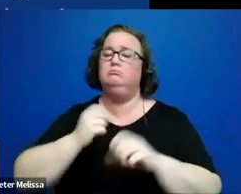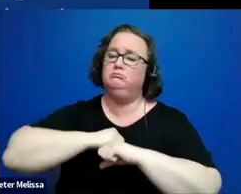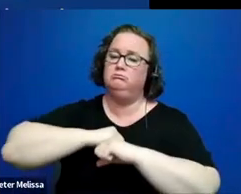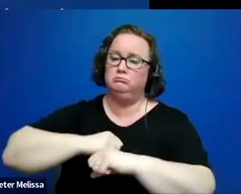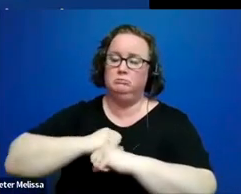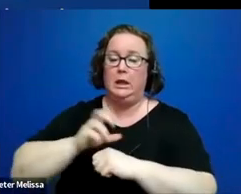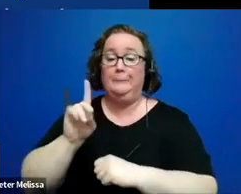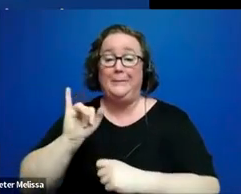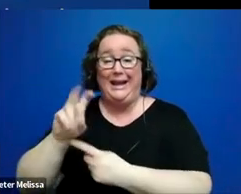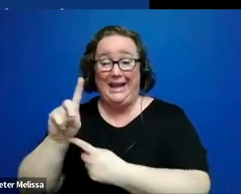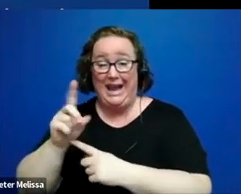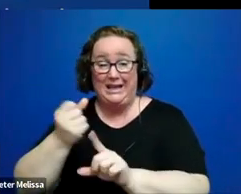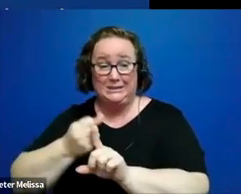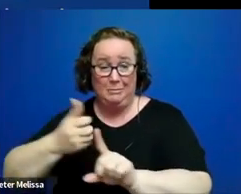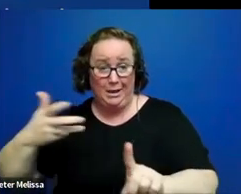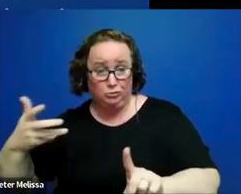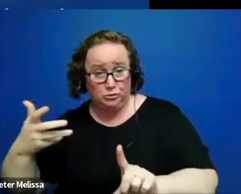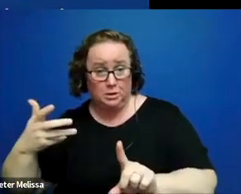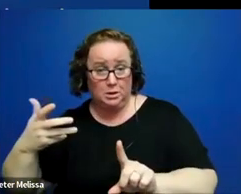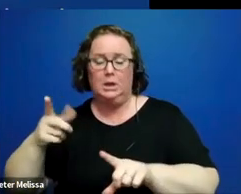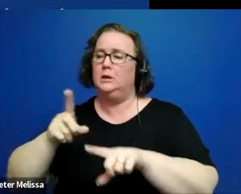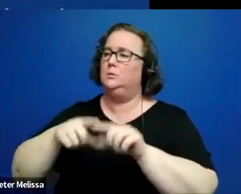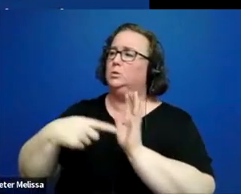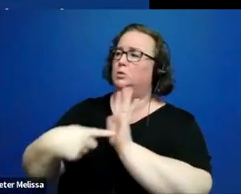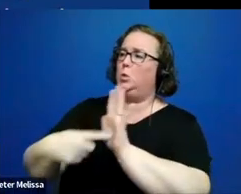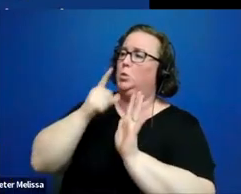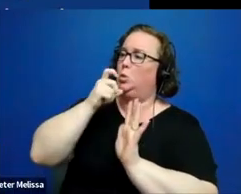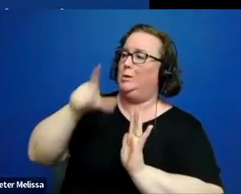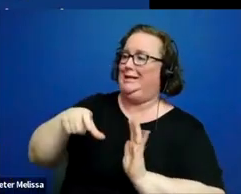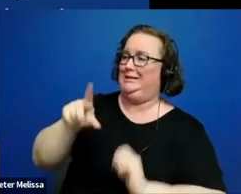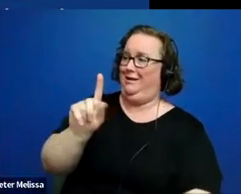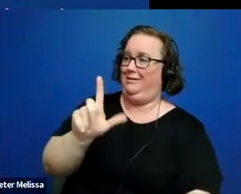showing who needs LTSS, including highlighting the